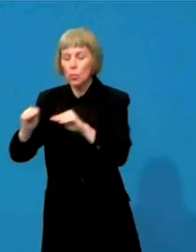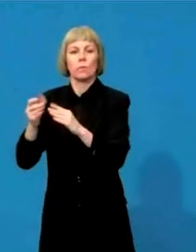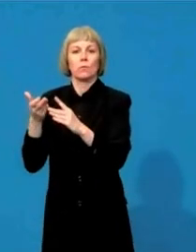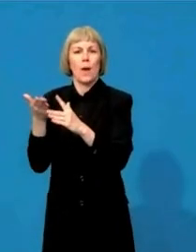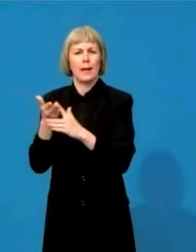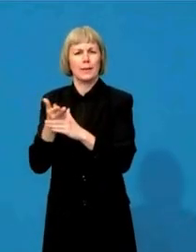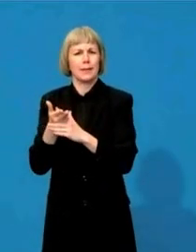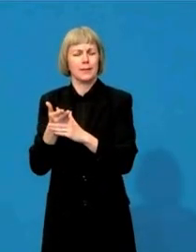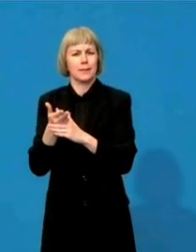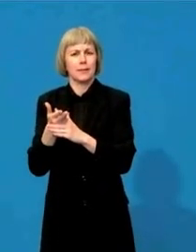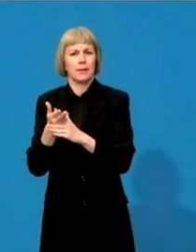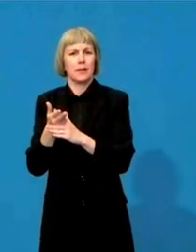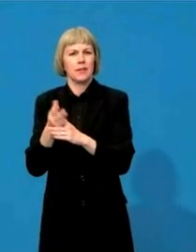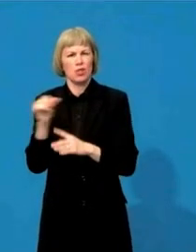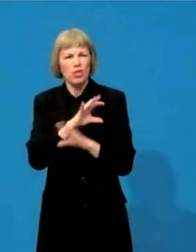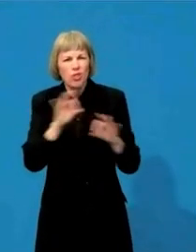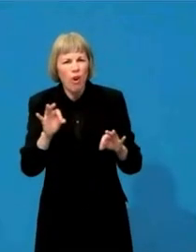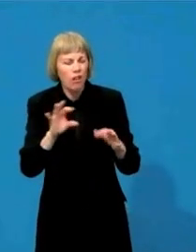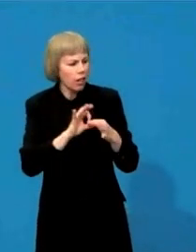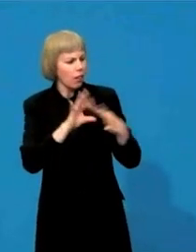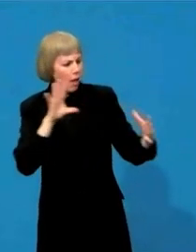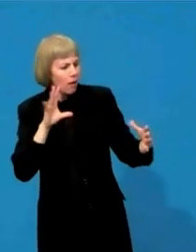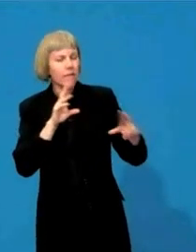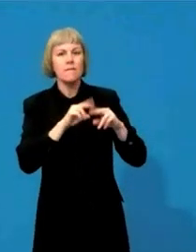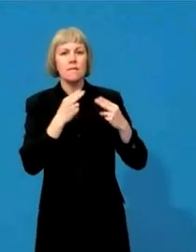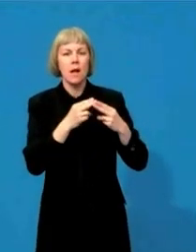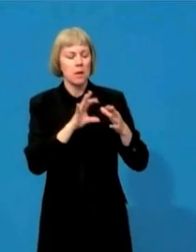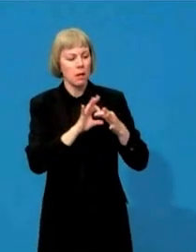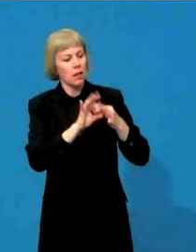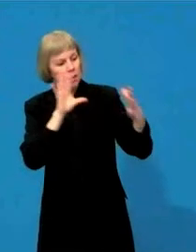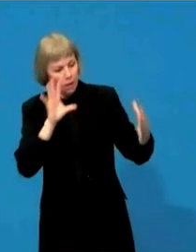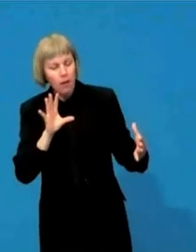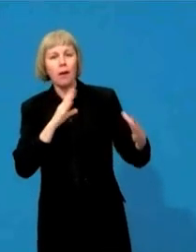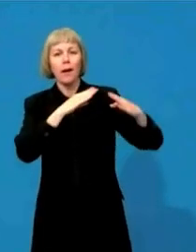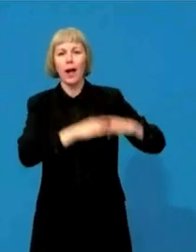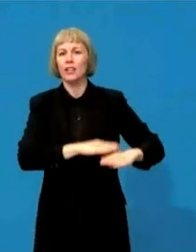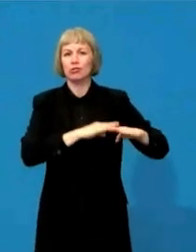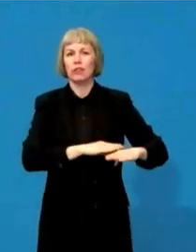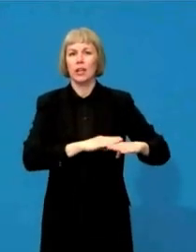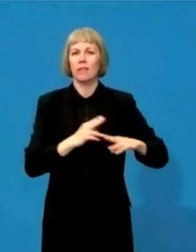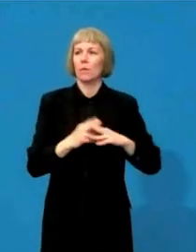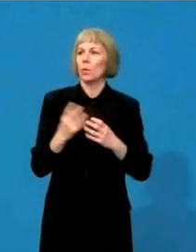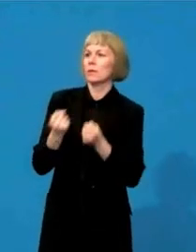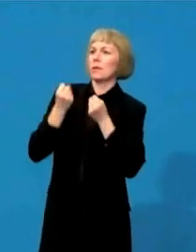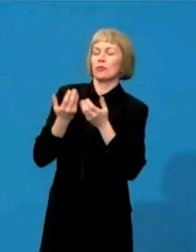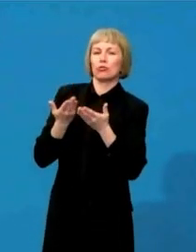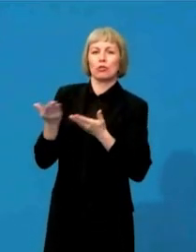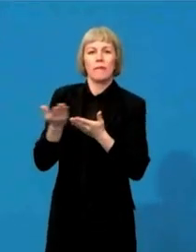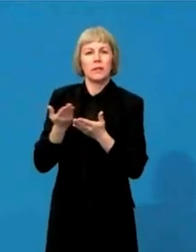and leave their family and leave their connection to Country and culture and all the